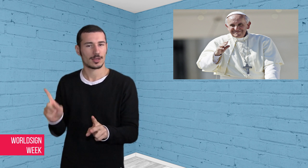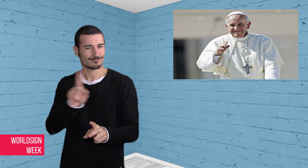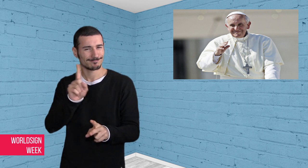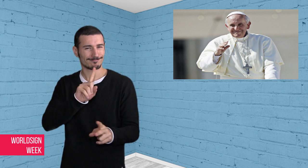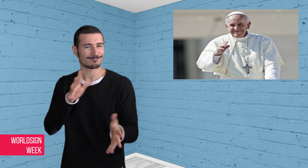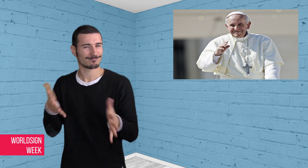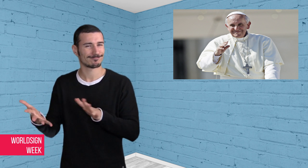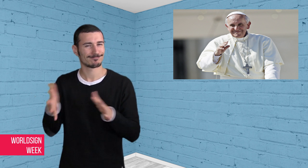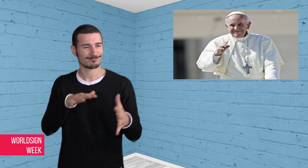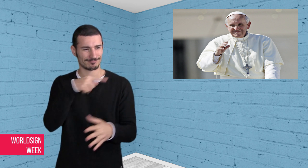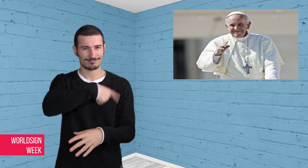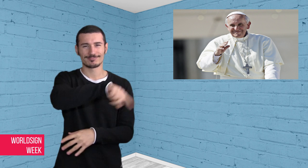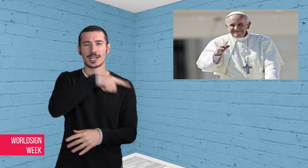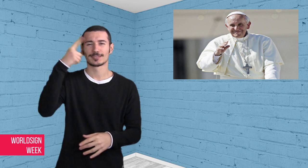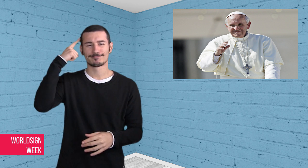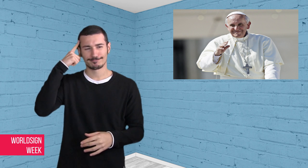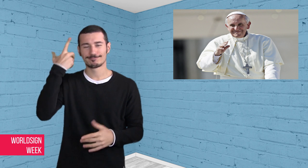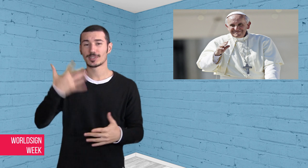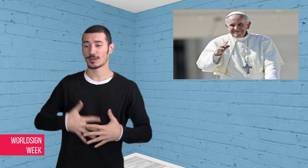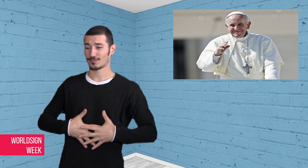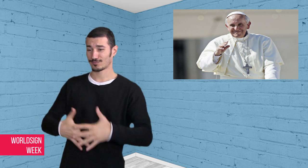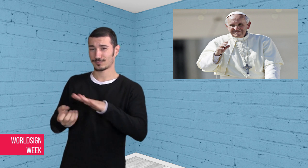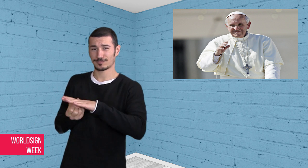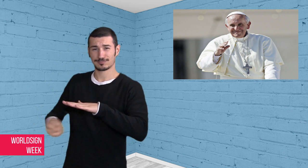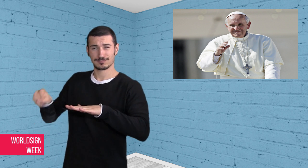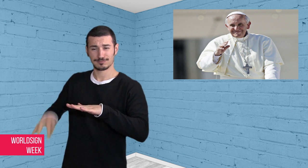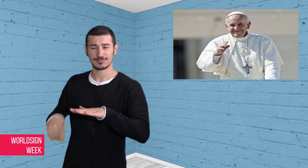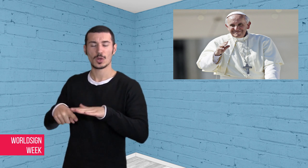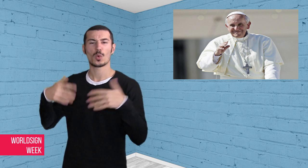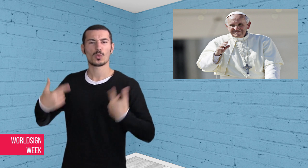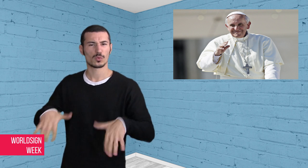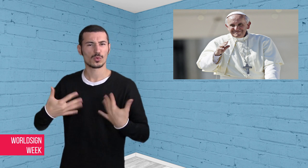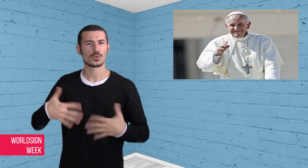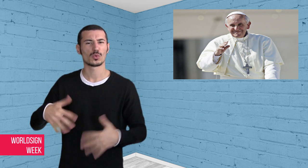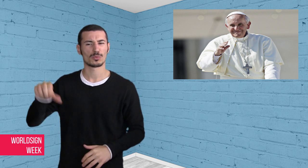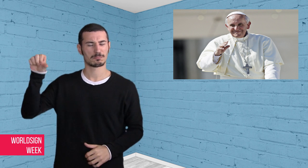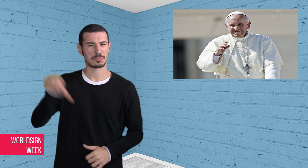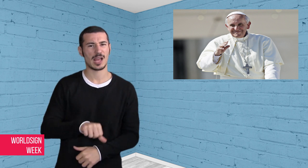doesn’t mean the Church is fine with abortion.